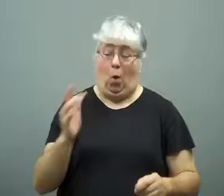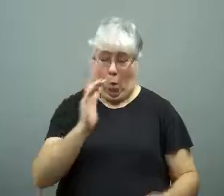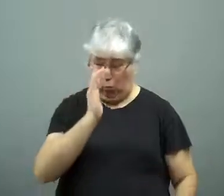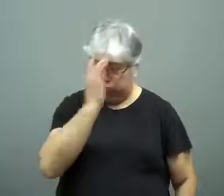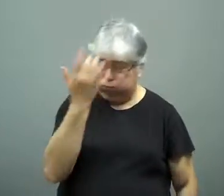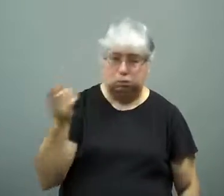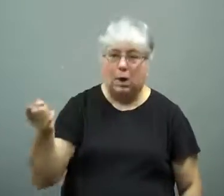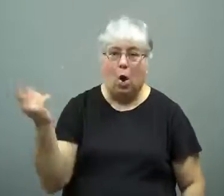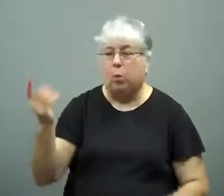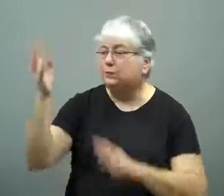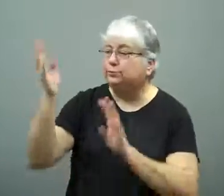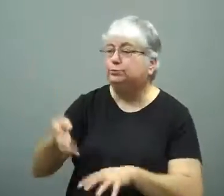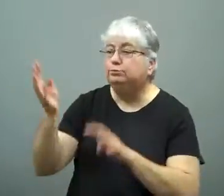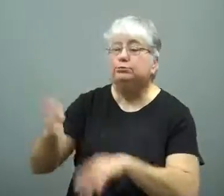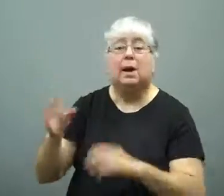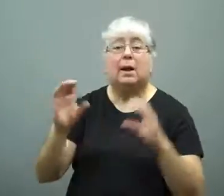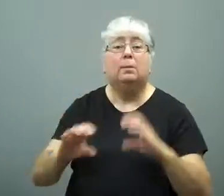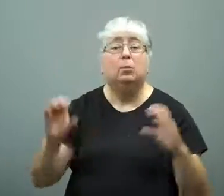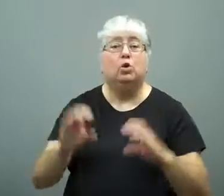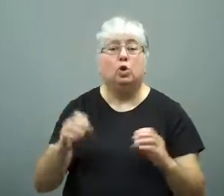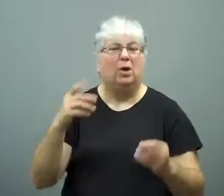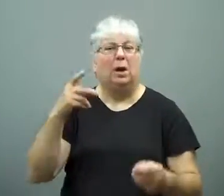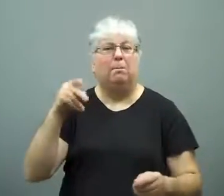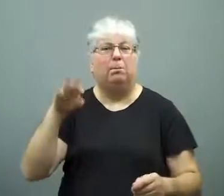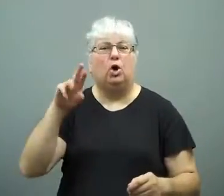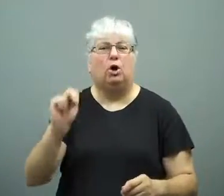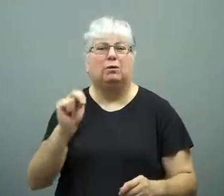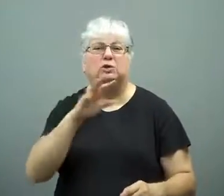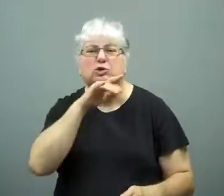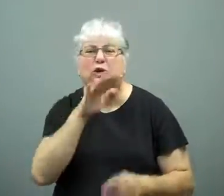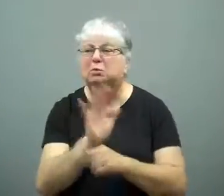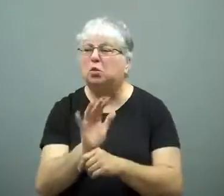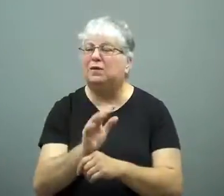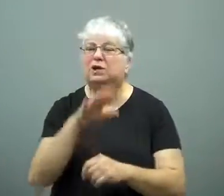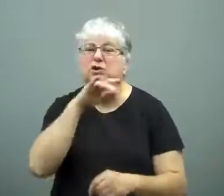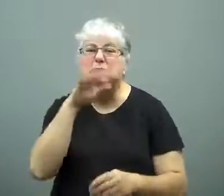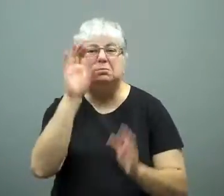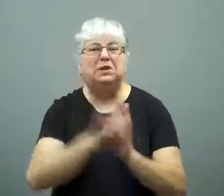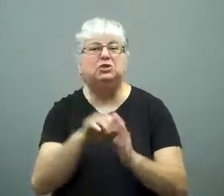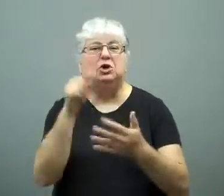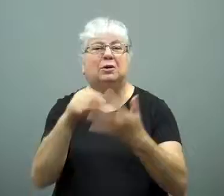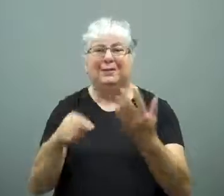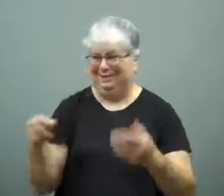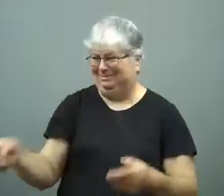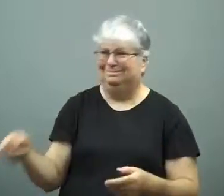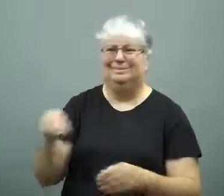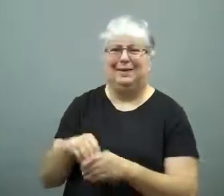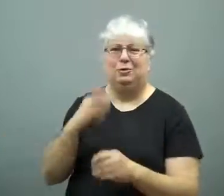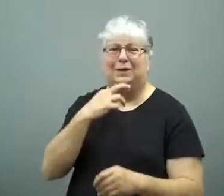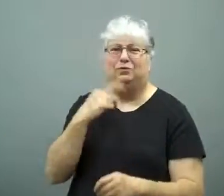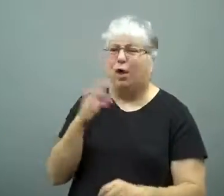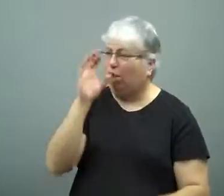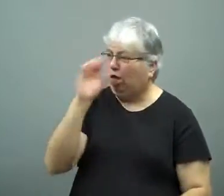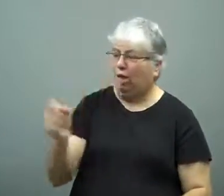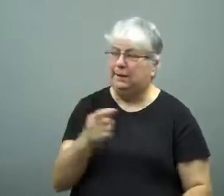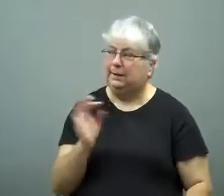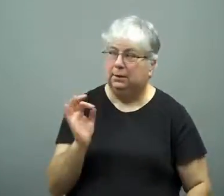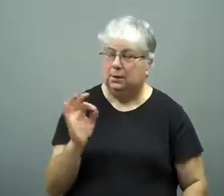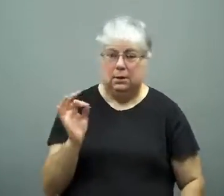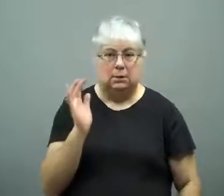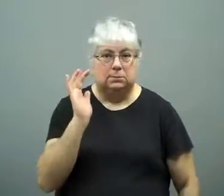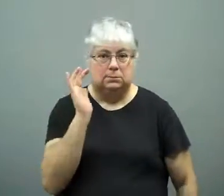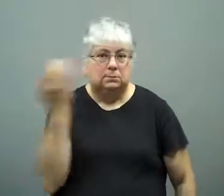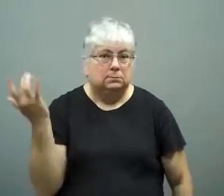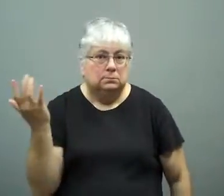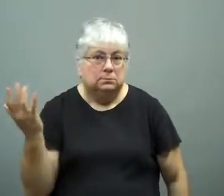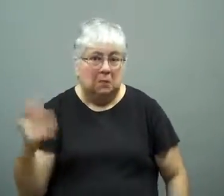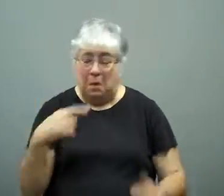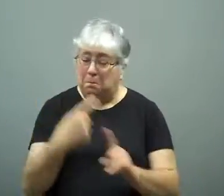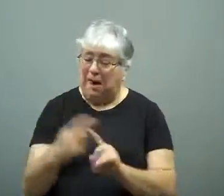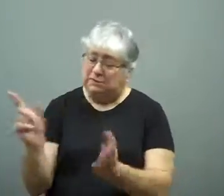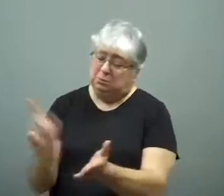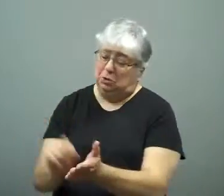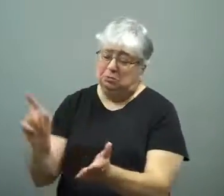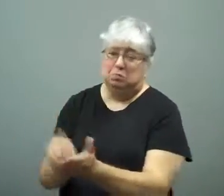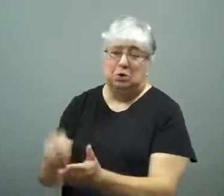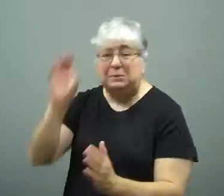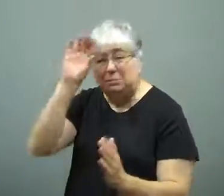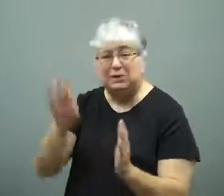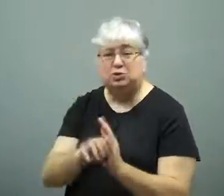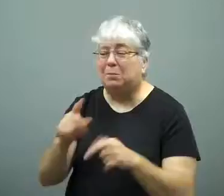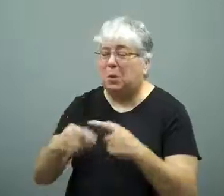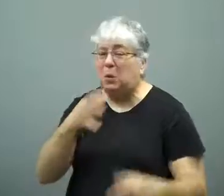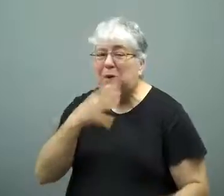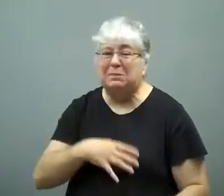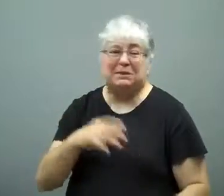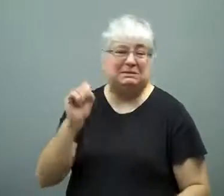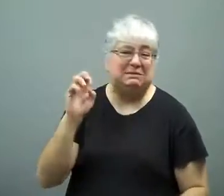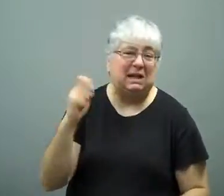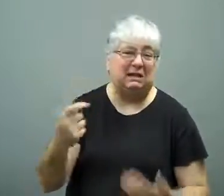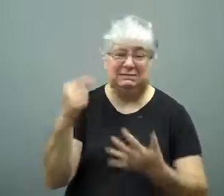He would download porn and watch it in the office where she could see it.